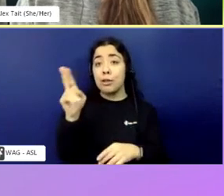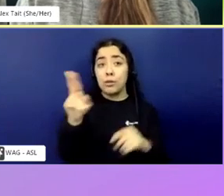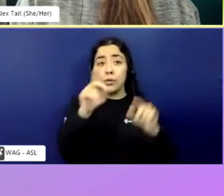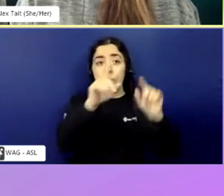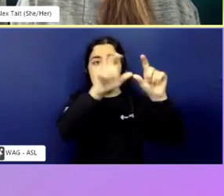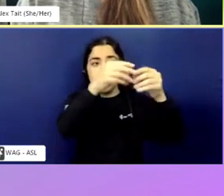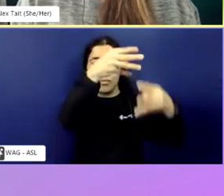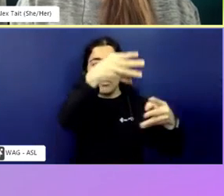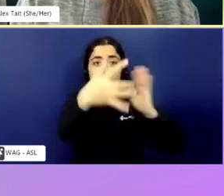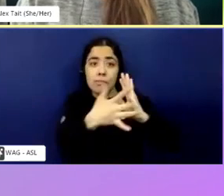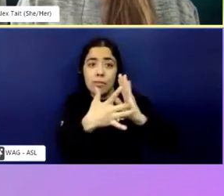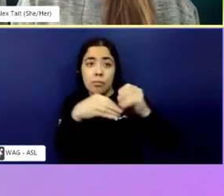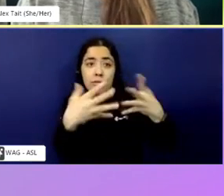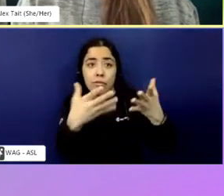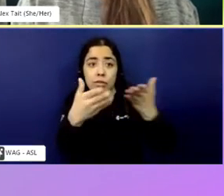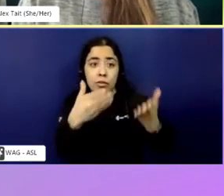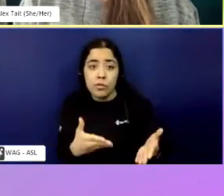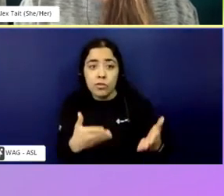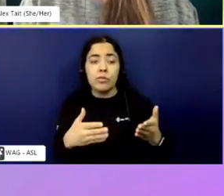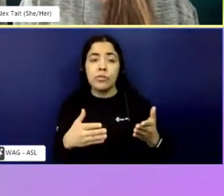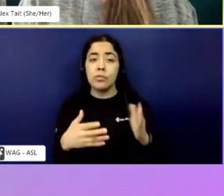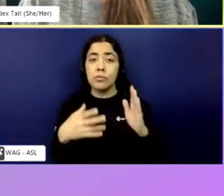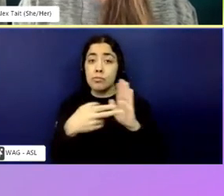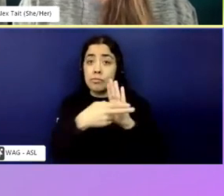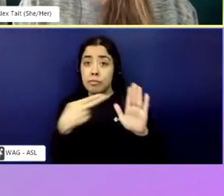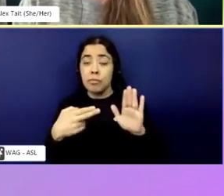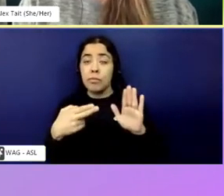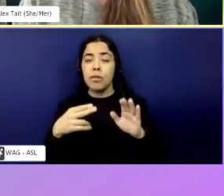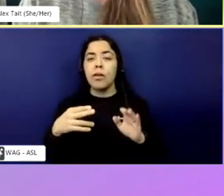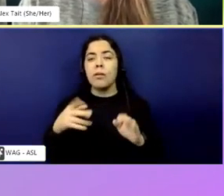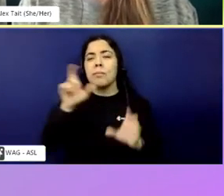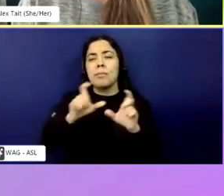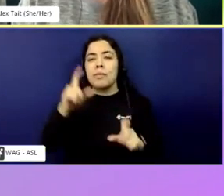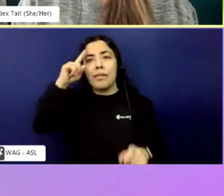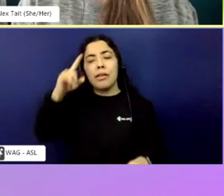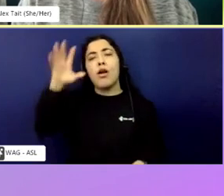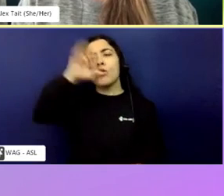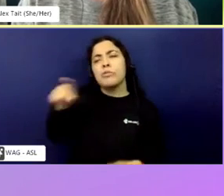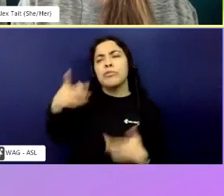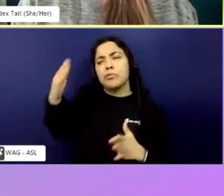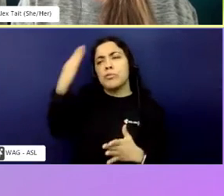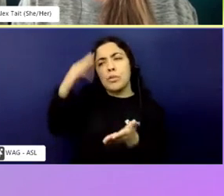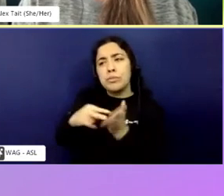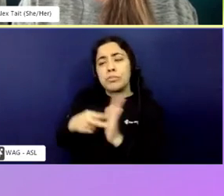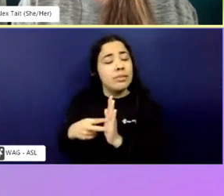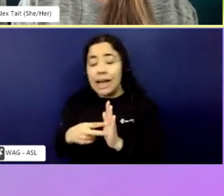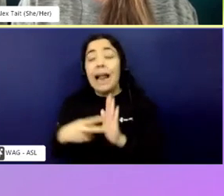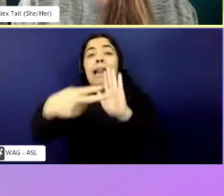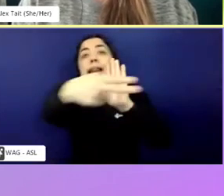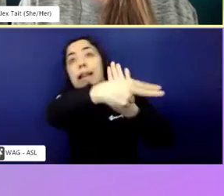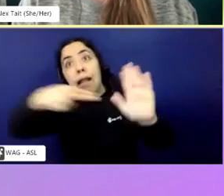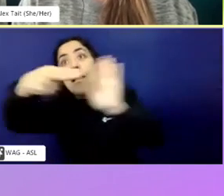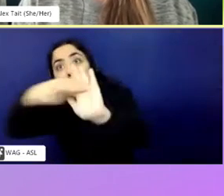Medi, perhaps the text settings would be more intuitive. Label your dang